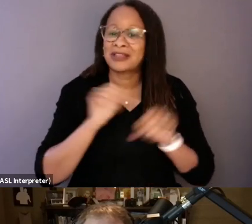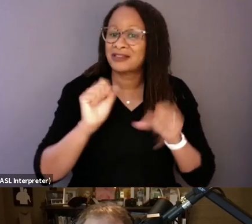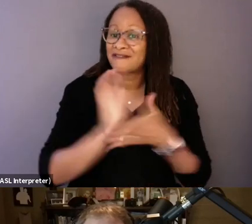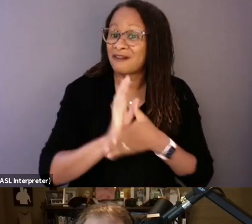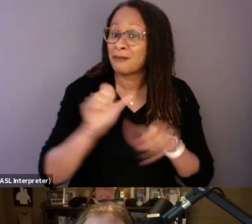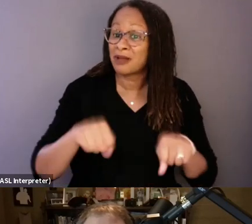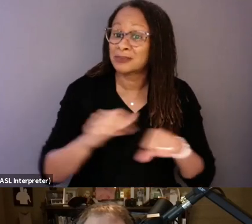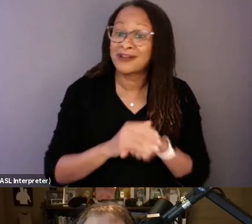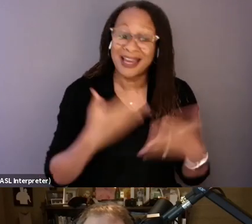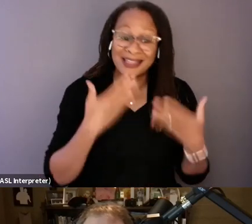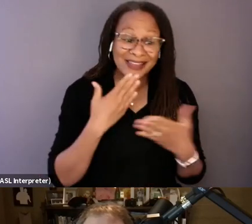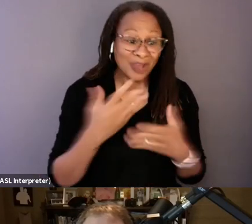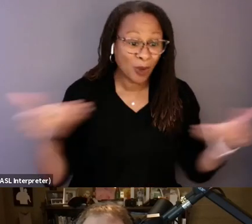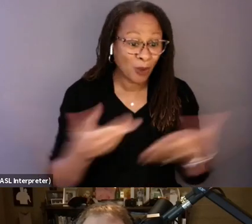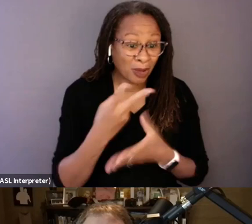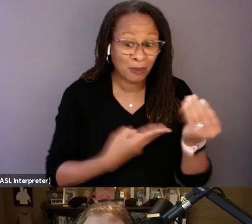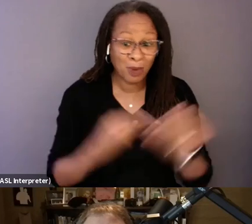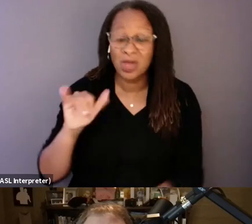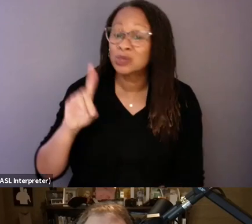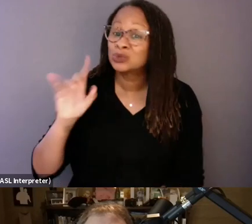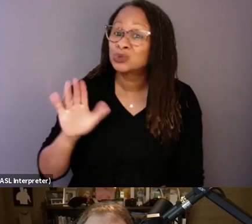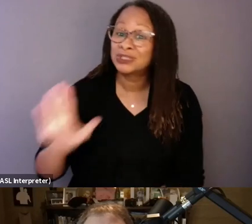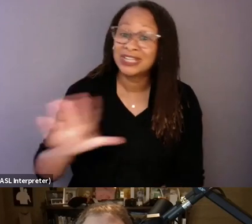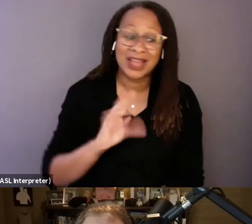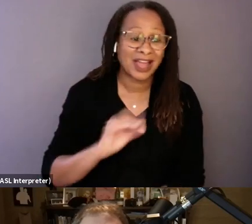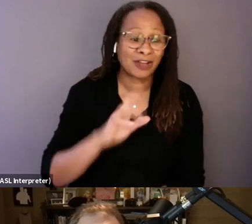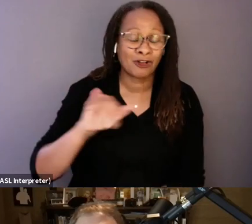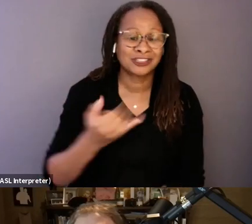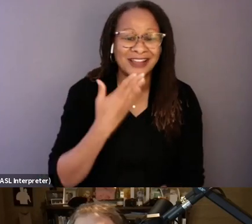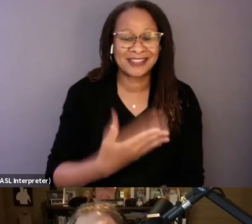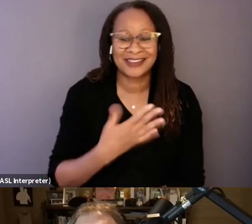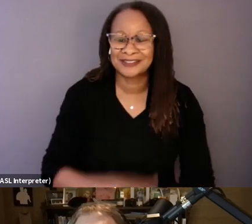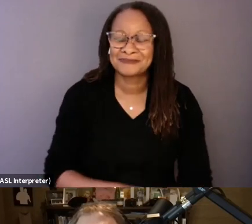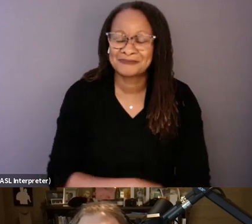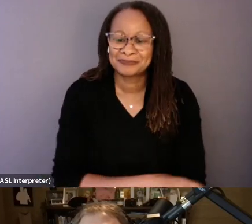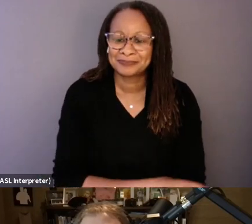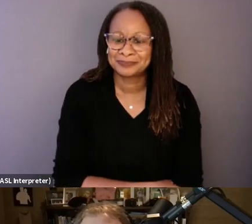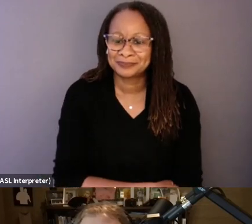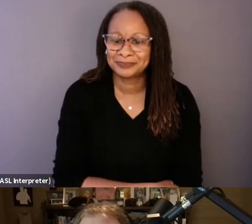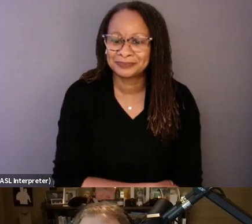Congratulations on the film and thank you for being here. Thanks for having us. Thanks for having us tonight. I don't see my screen.